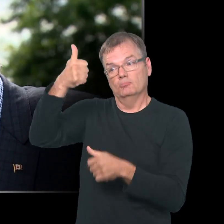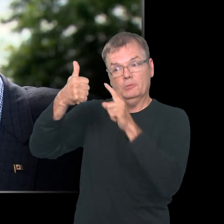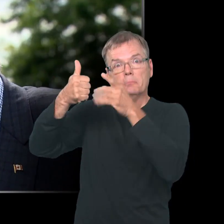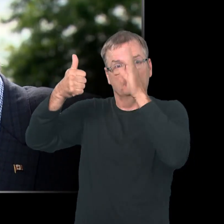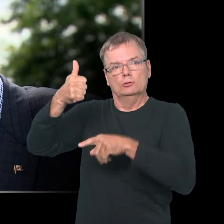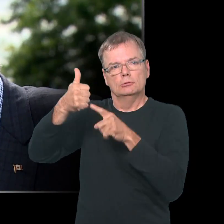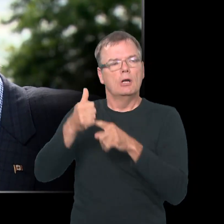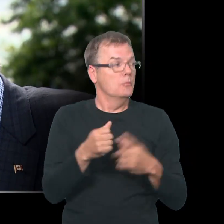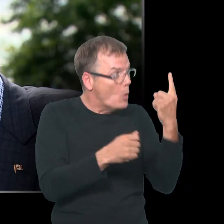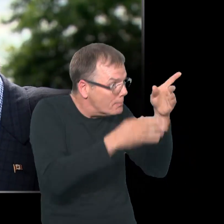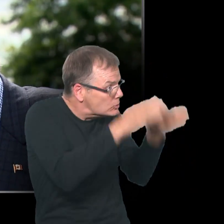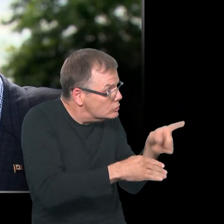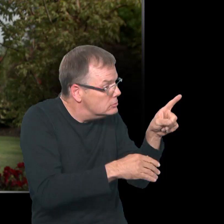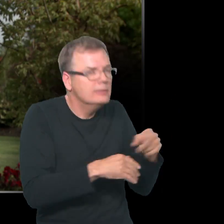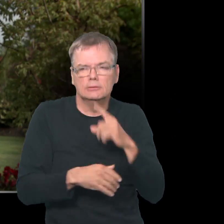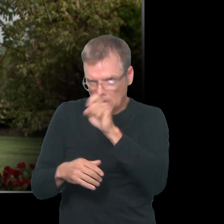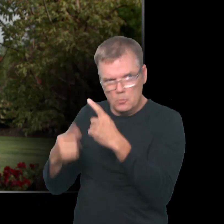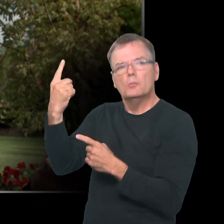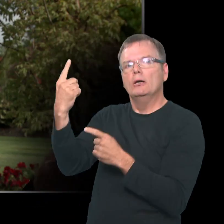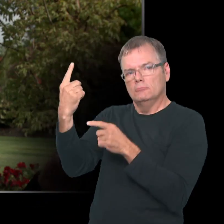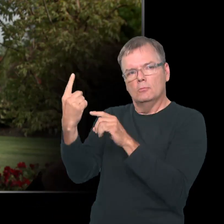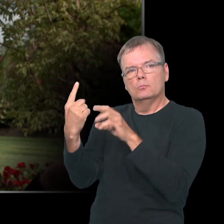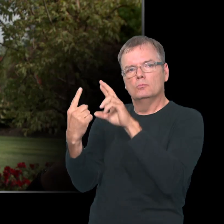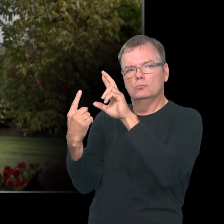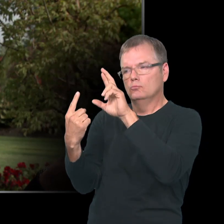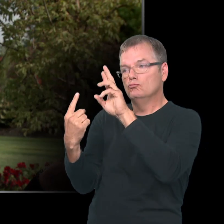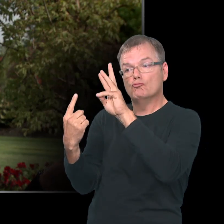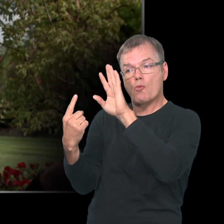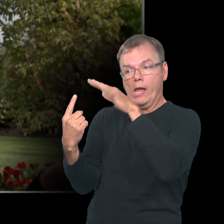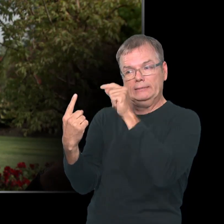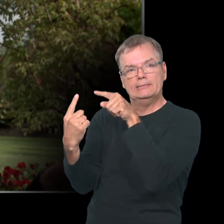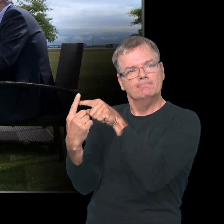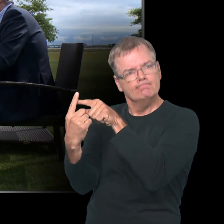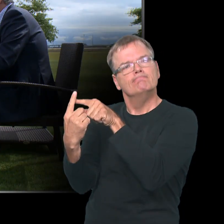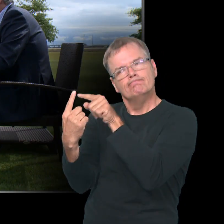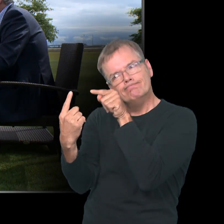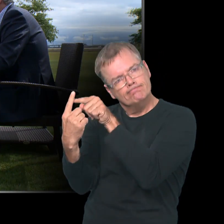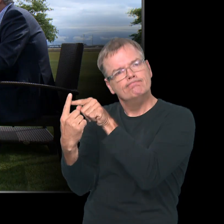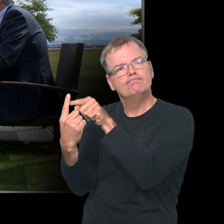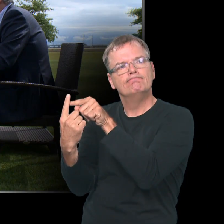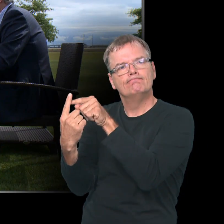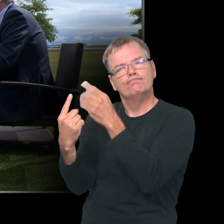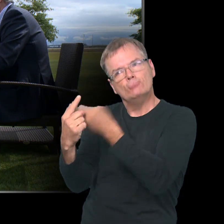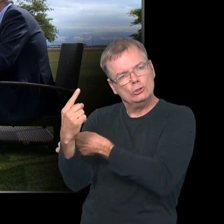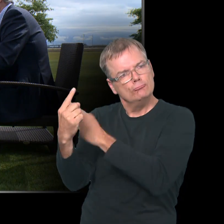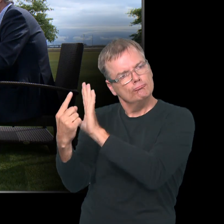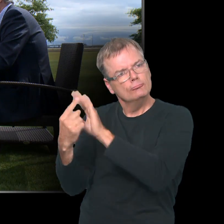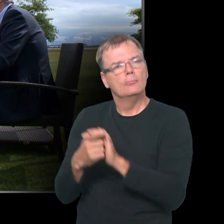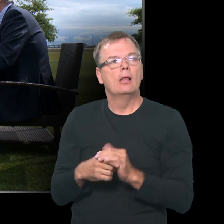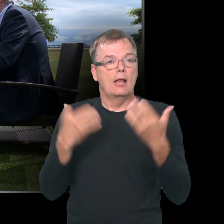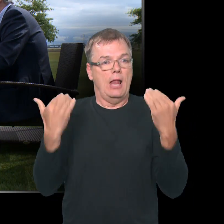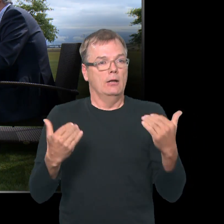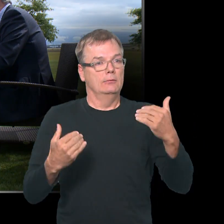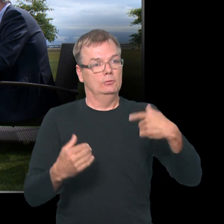Other than one person. Other than Mr. Wright, yes. But nobody else there, in spite of what we've witnessed?